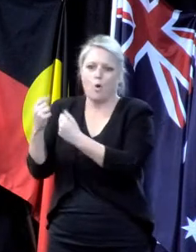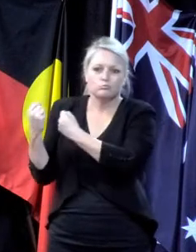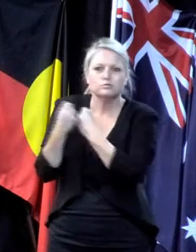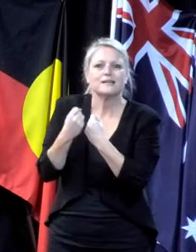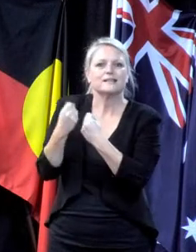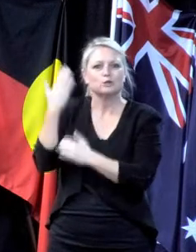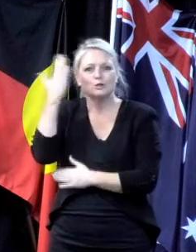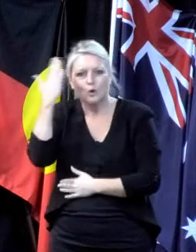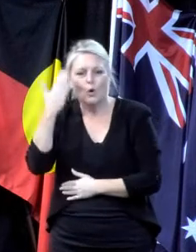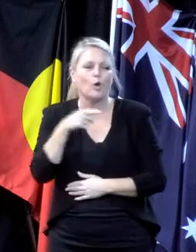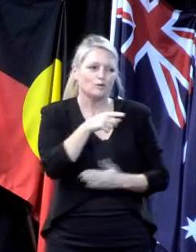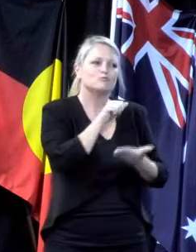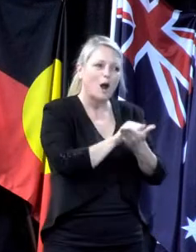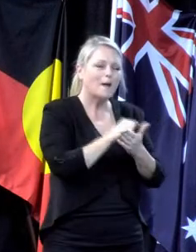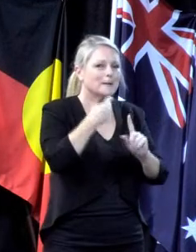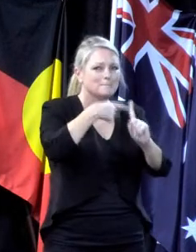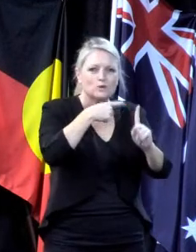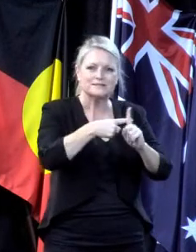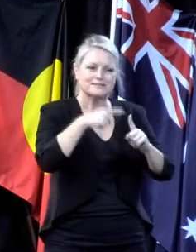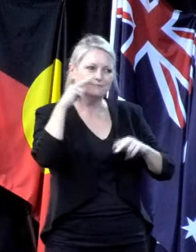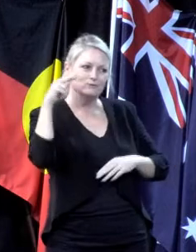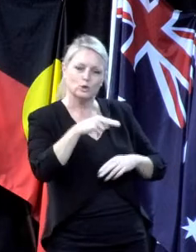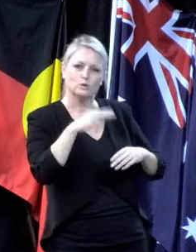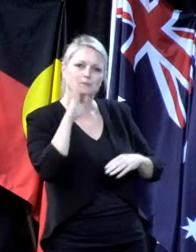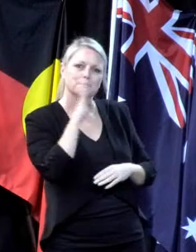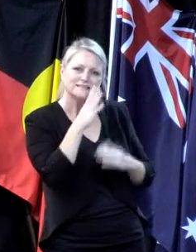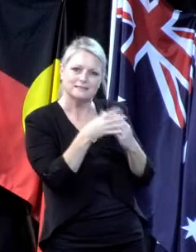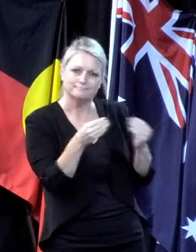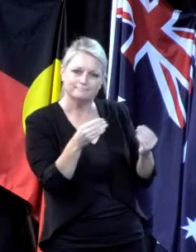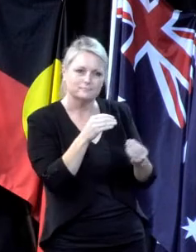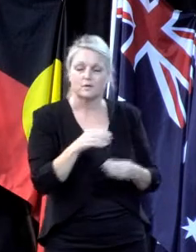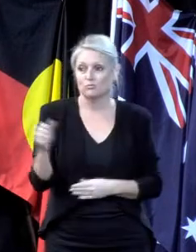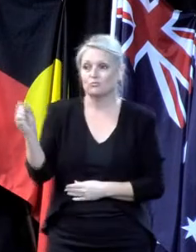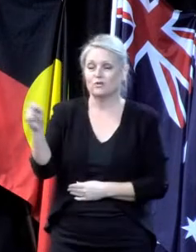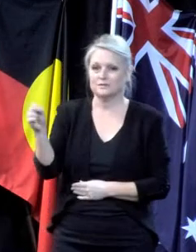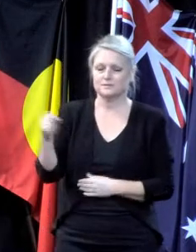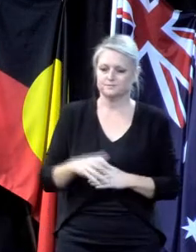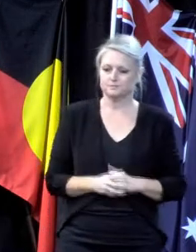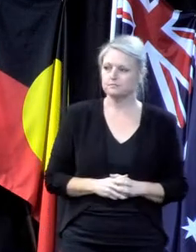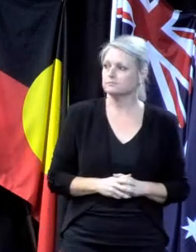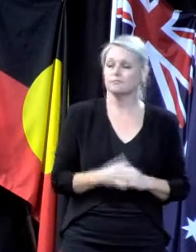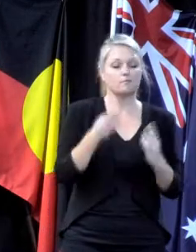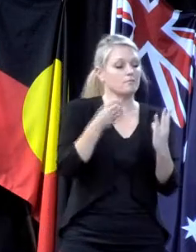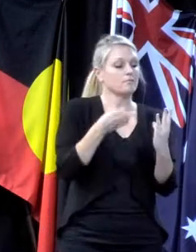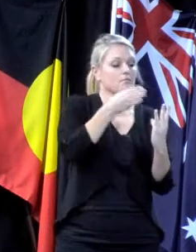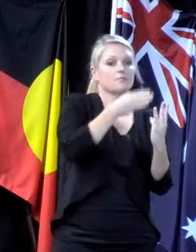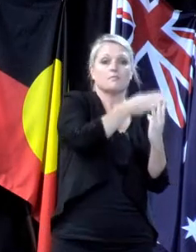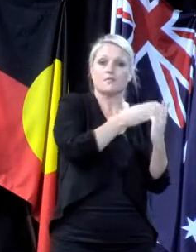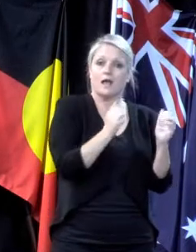Yeah, yeah. DR MELLIFONT: Okay. Ms Morris, Ms Kauppila, anything in addition, or... No. MS KAUPPILA: No. Any dissent on any of that? No. Alright.